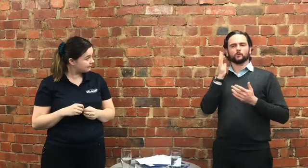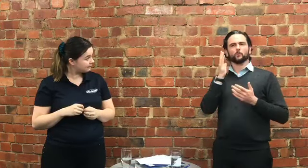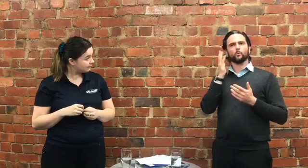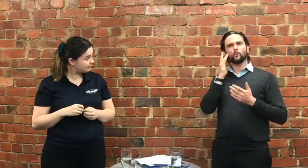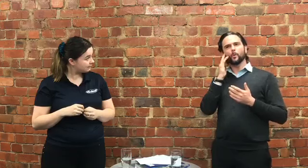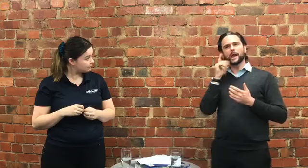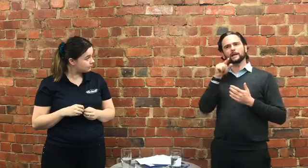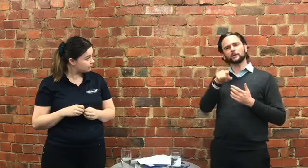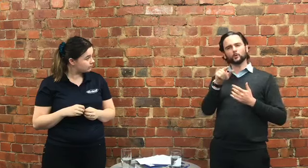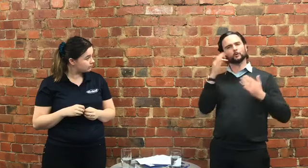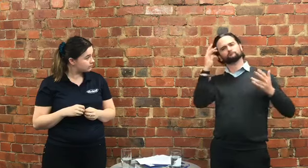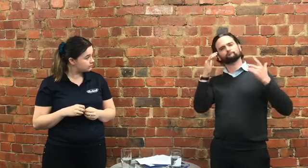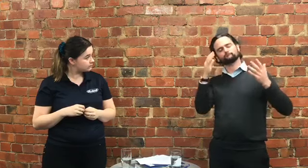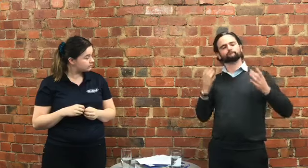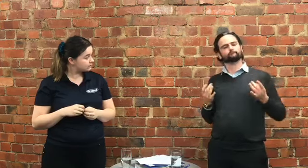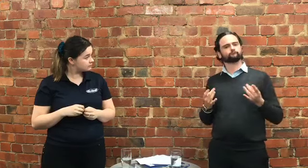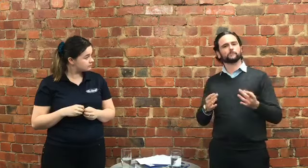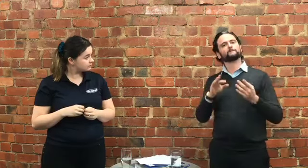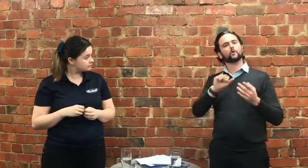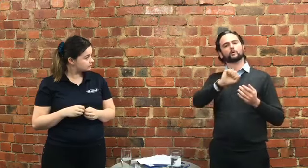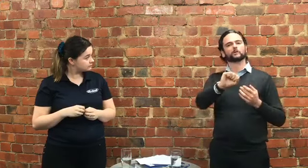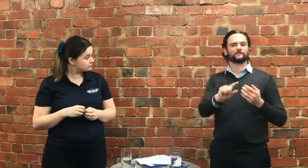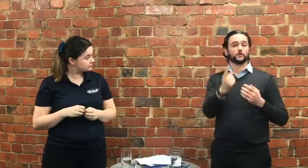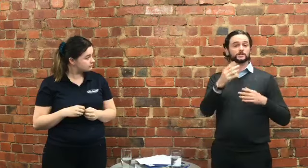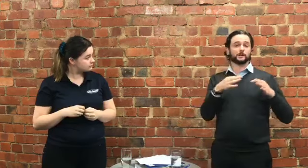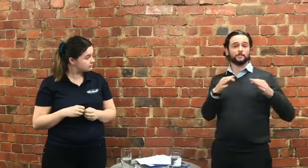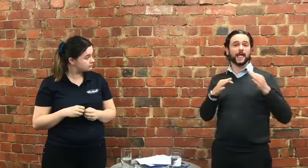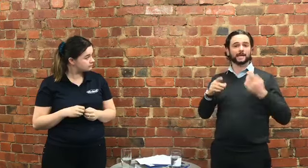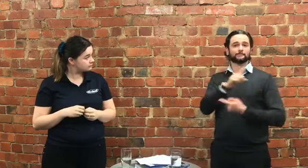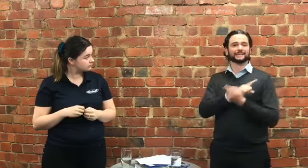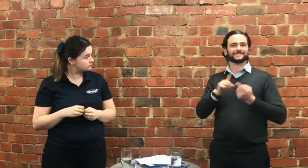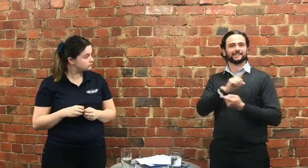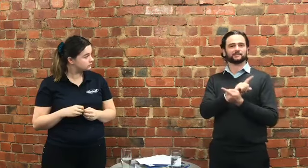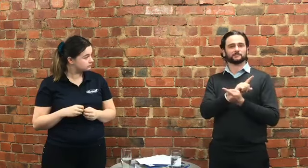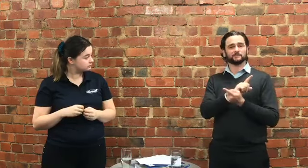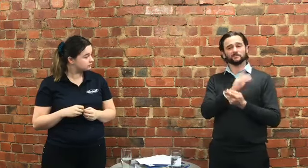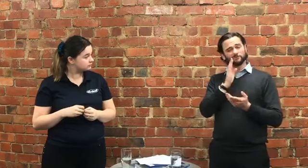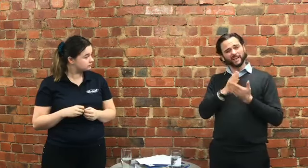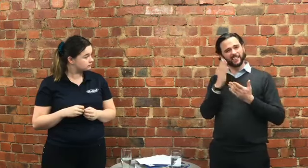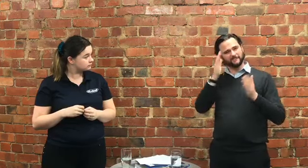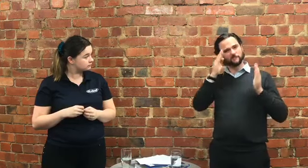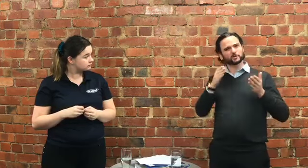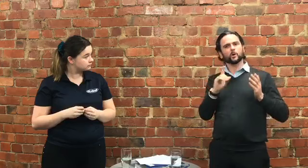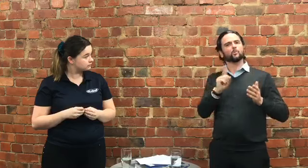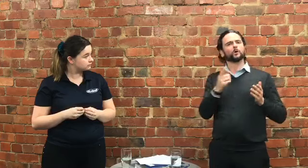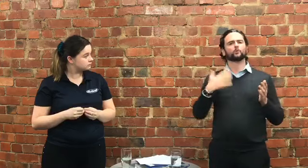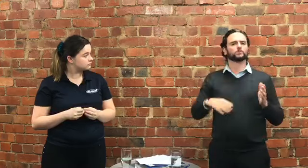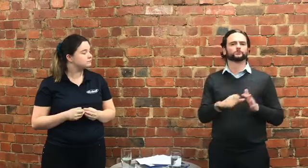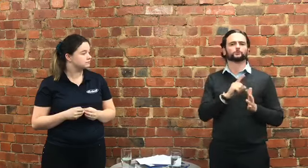Really, when you're considering for your first planning meeting,